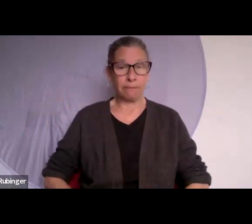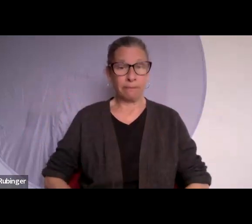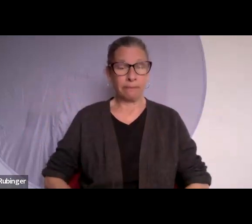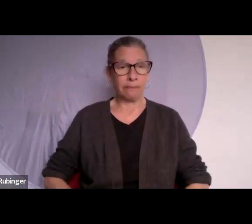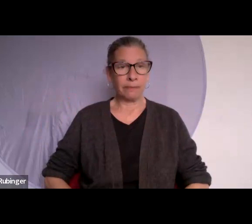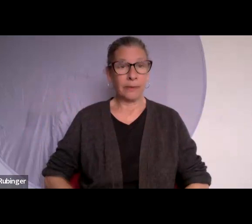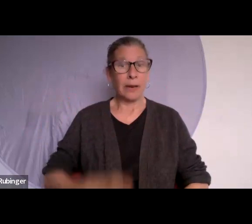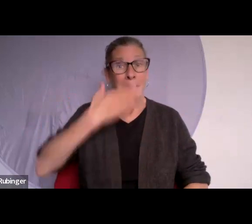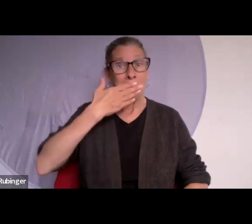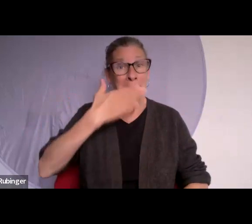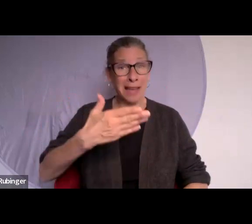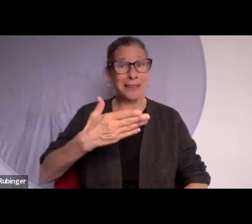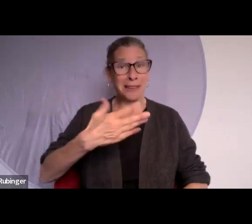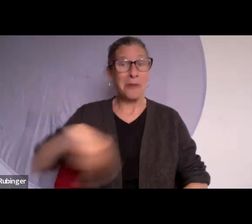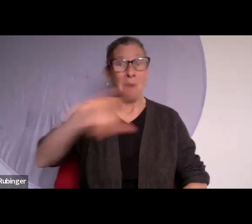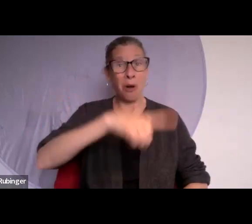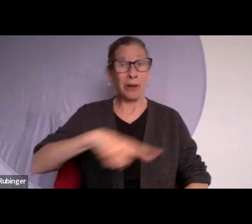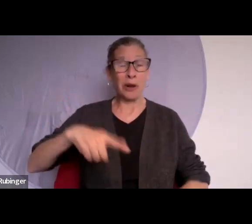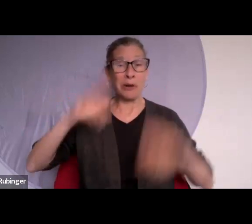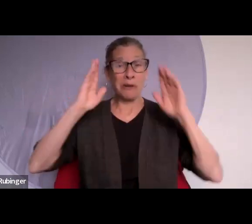[Andrew Marcum] Well, thank you so much, everybody for listening to me